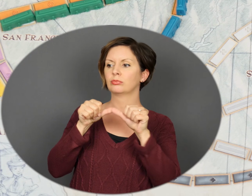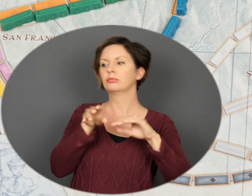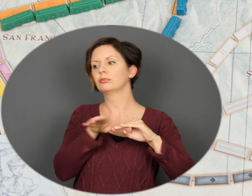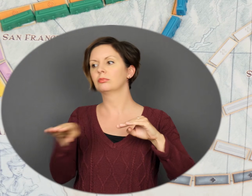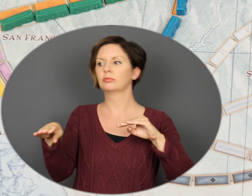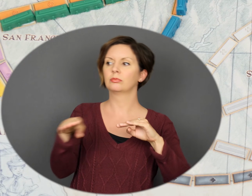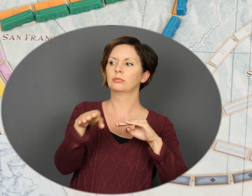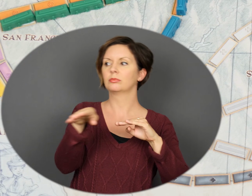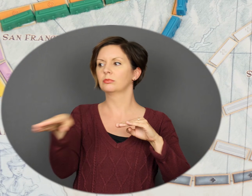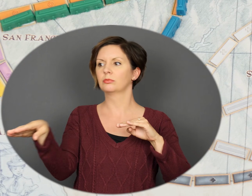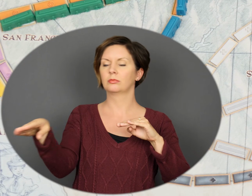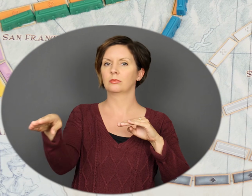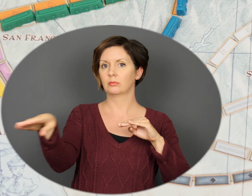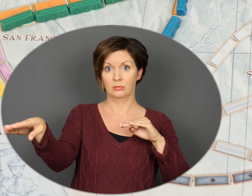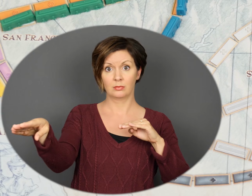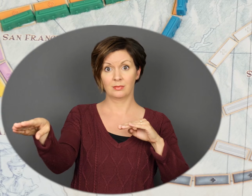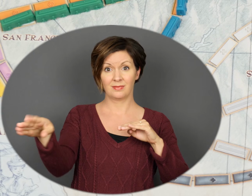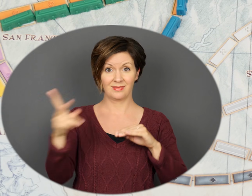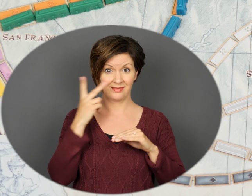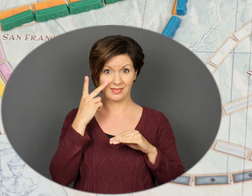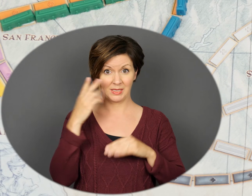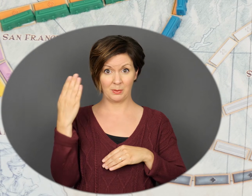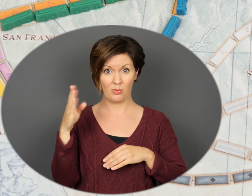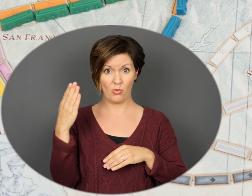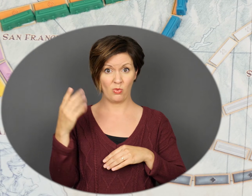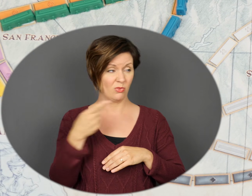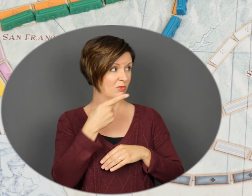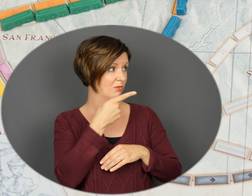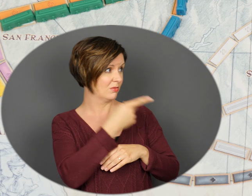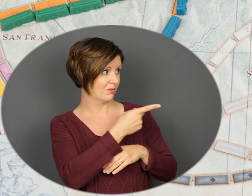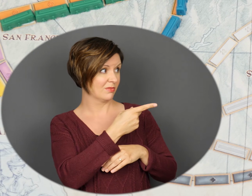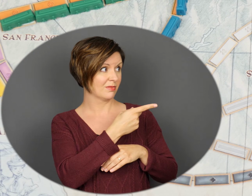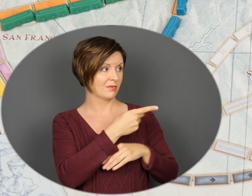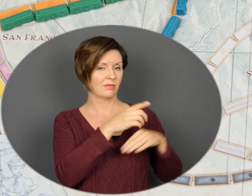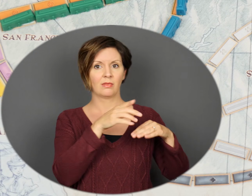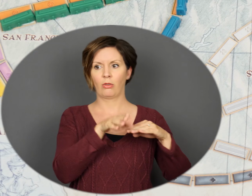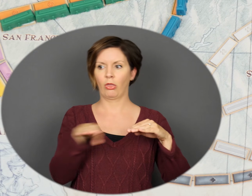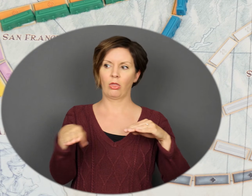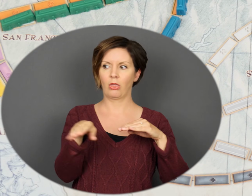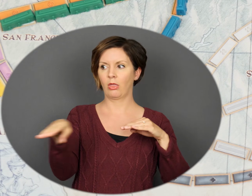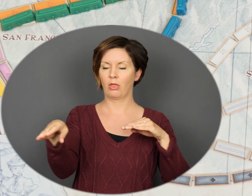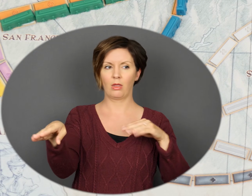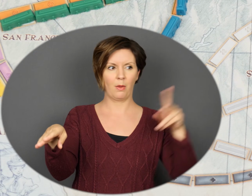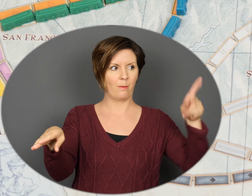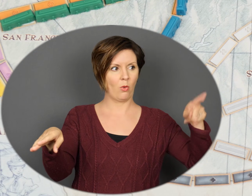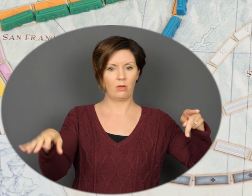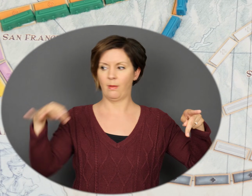continuous path of your train cars to follow. Blue's longest path takes it from Portland to Pittsburgh,